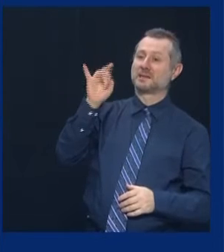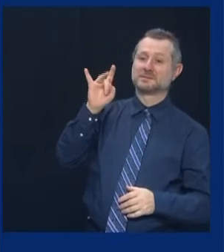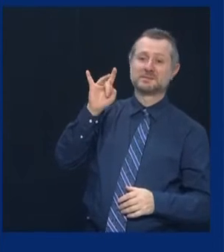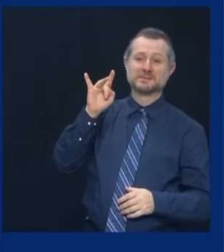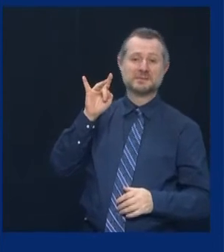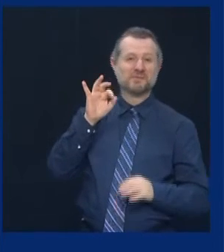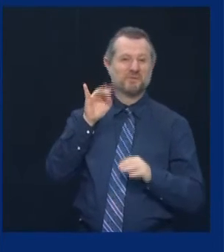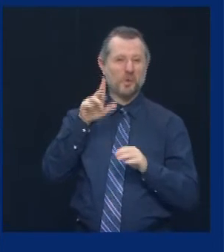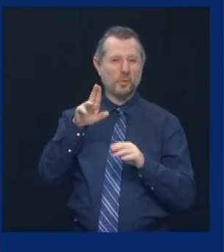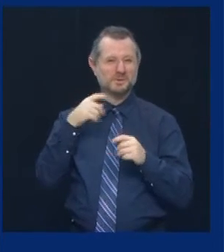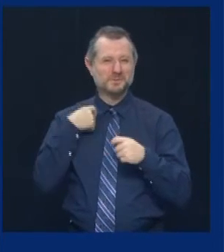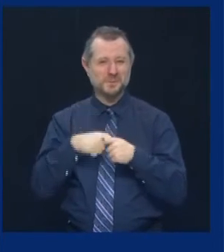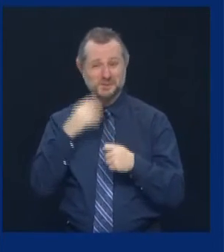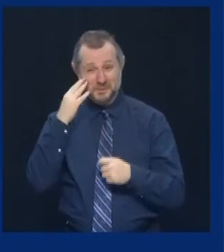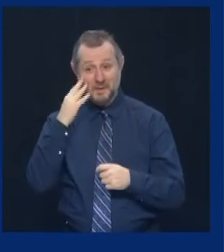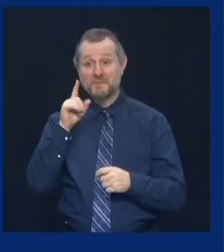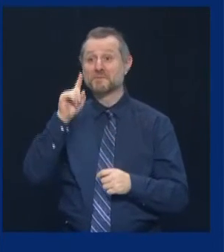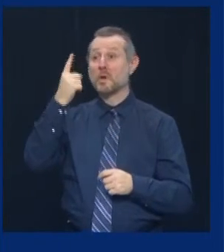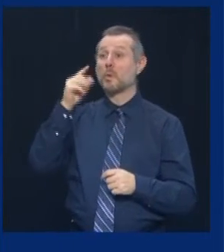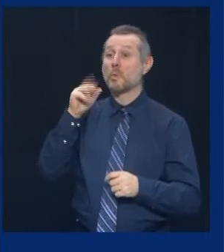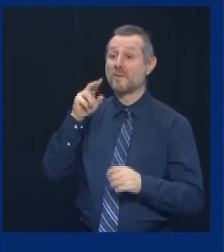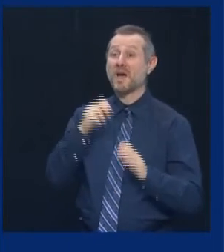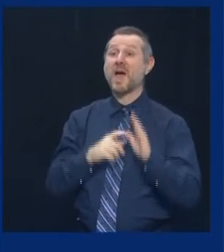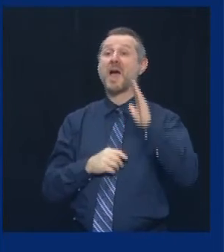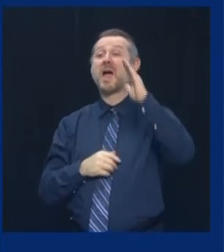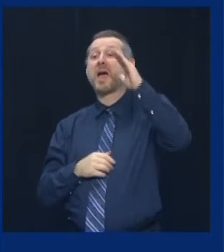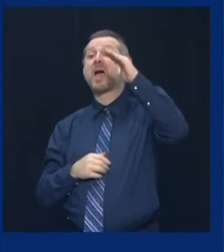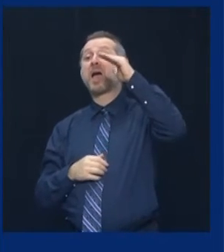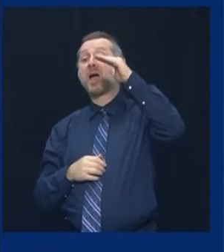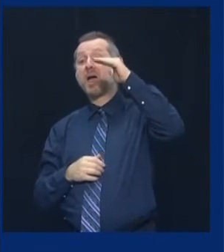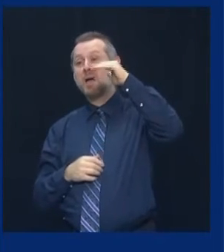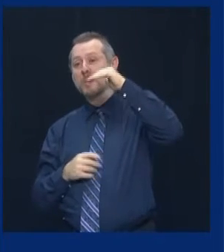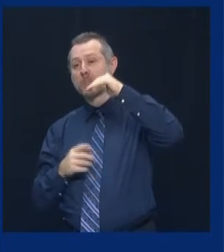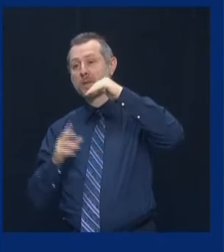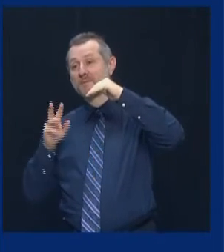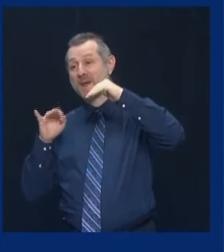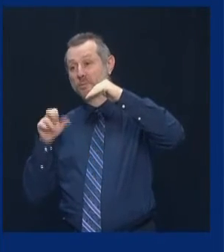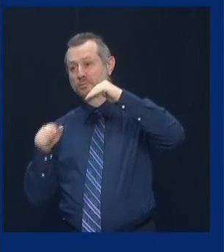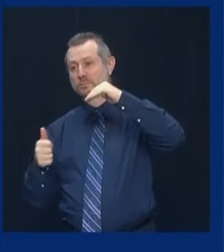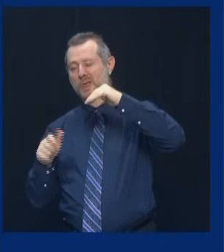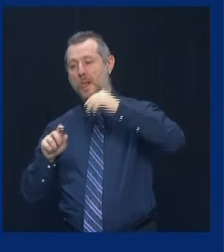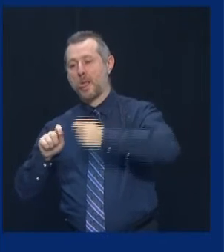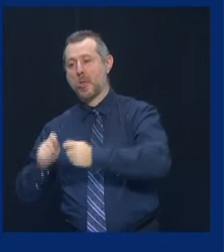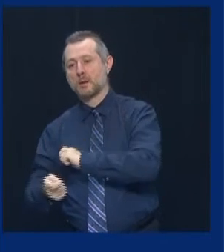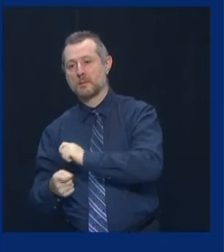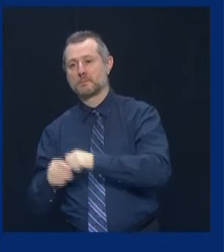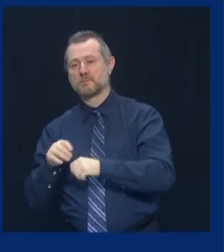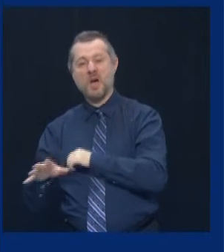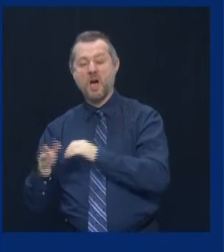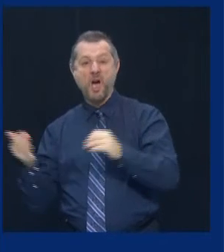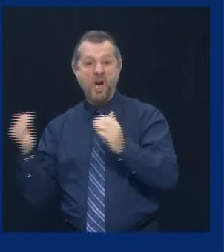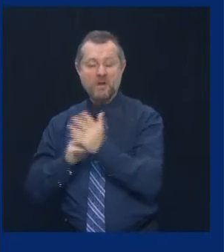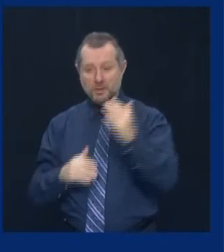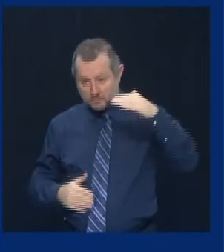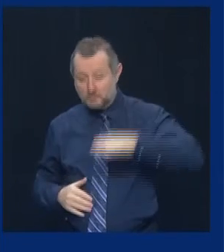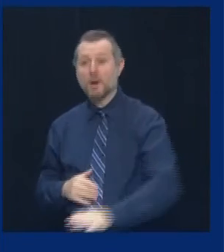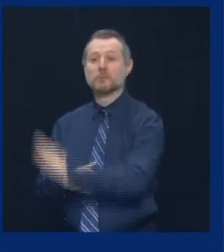SECOND WAVE, 1918, FLU PANDEMIC, VIRUS MUTATES AND YOU HAVE A